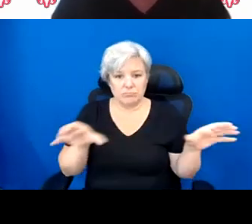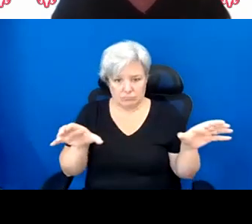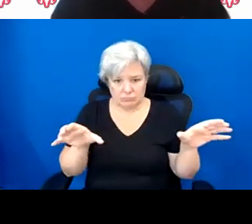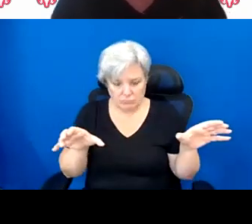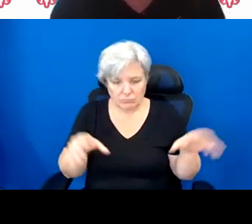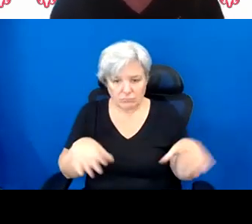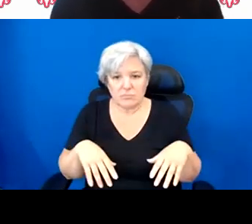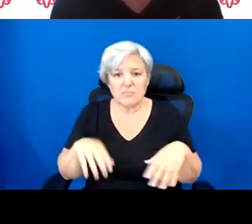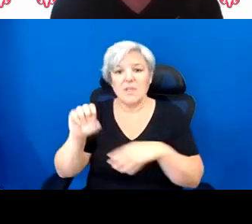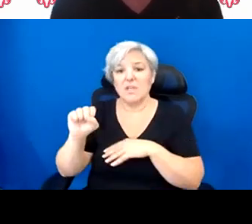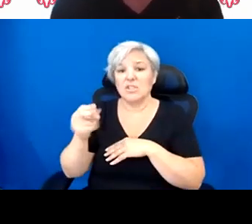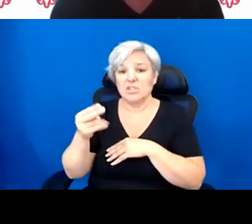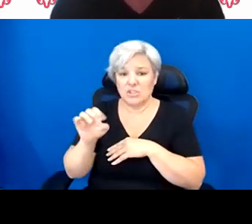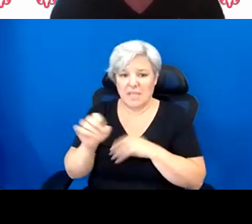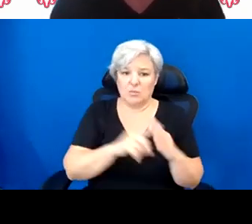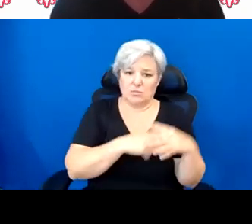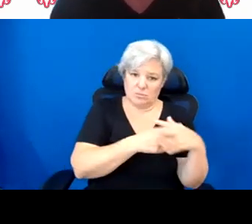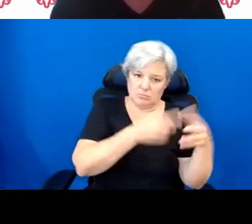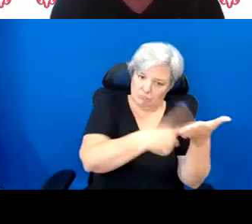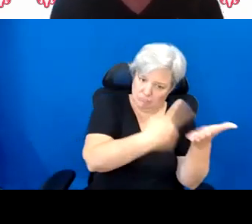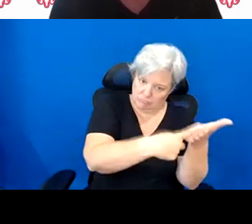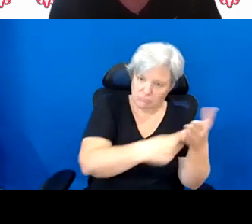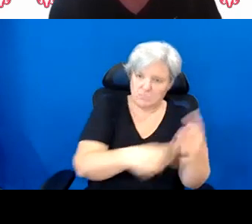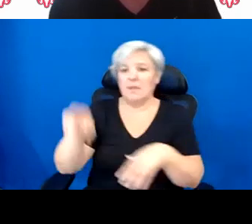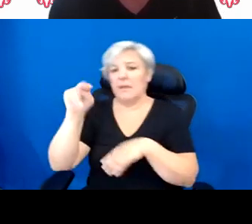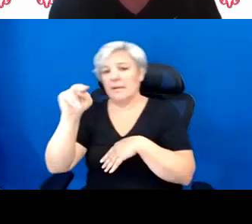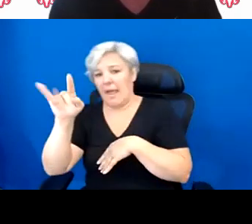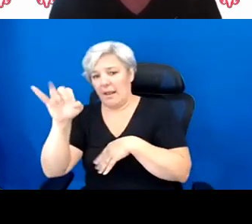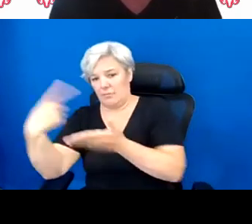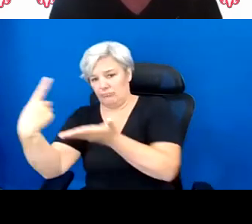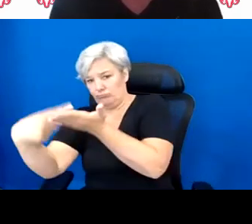and Shane is going to facilitate one of those conversations and Natalie is going to facilitate the other one.